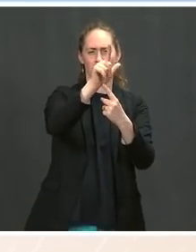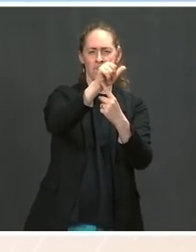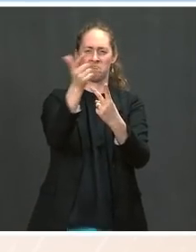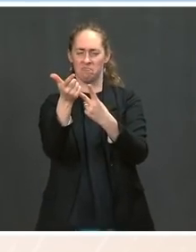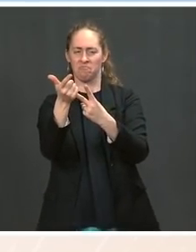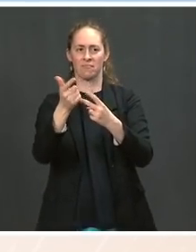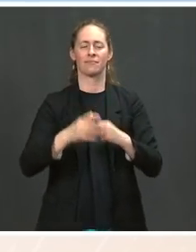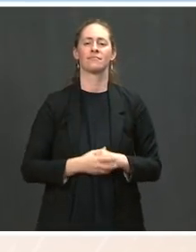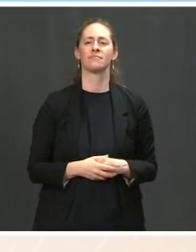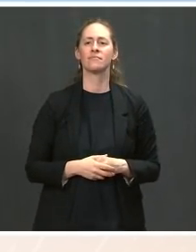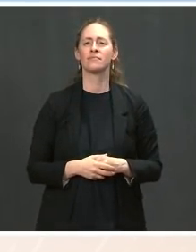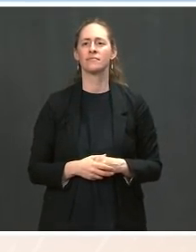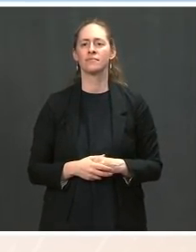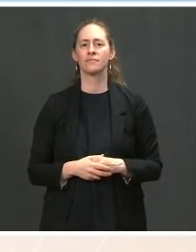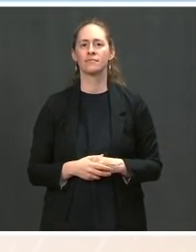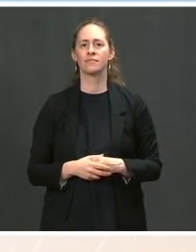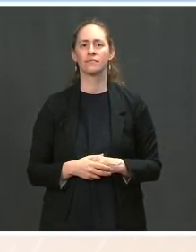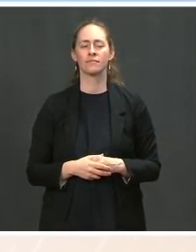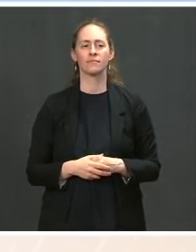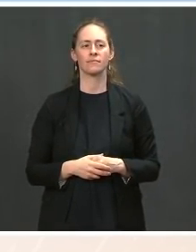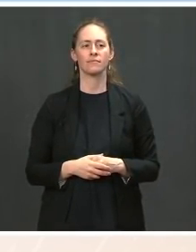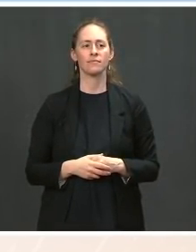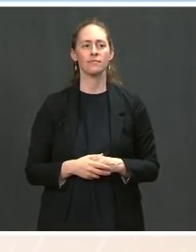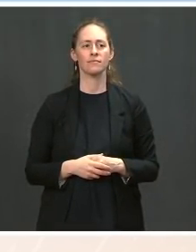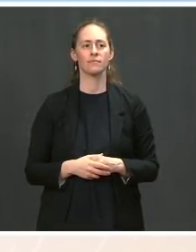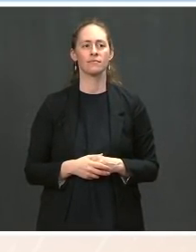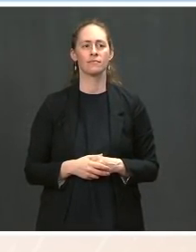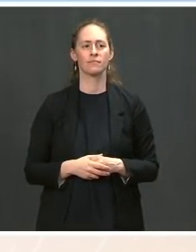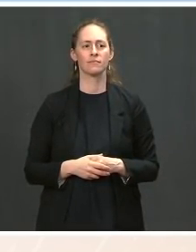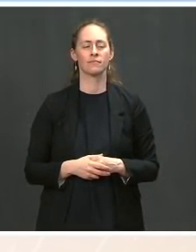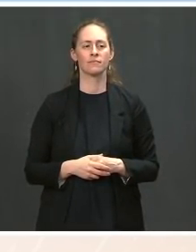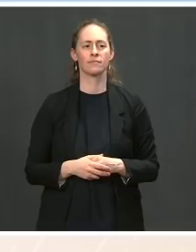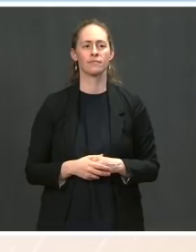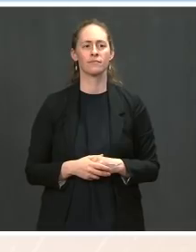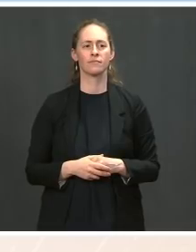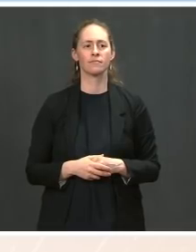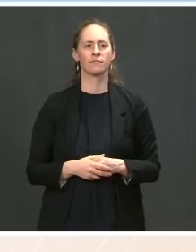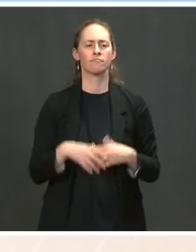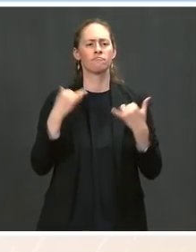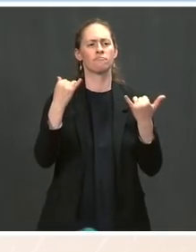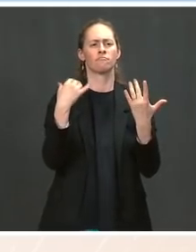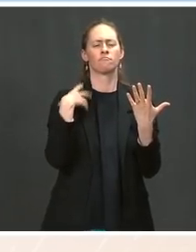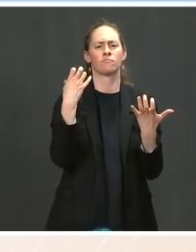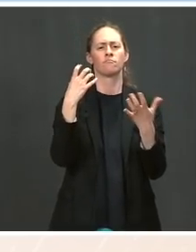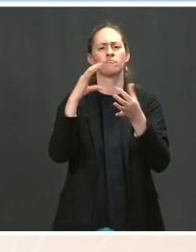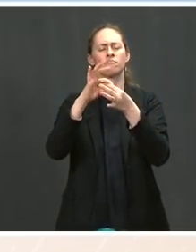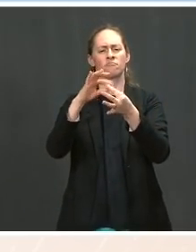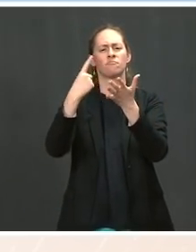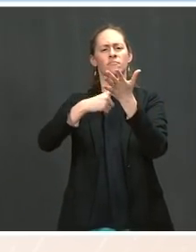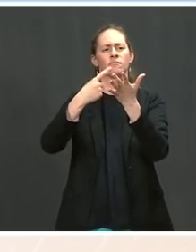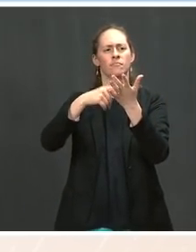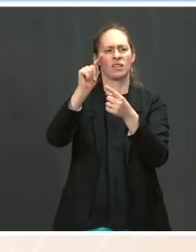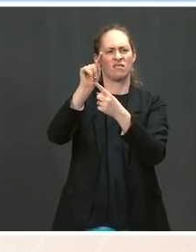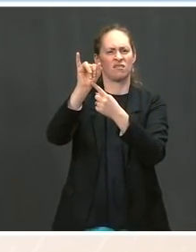The Press: Jen, thank you. Back to Title 10, if I may. So today, as you well know, the Biden administration and HHS